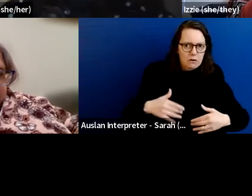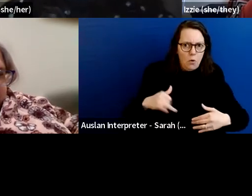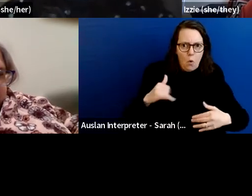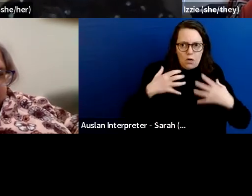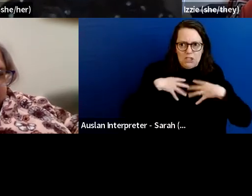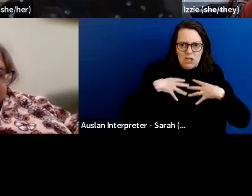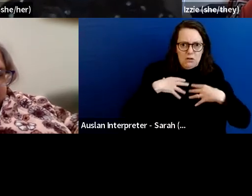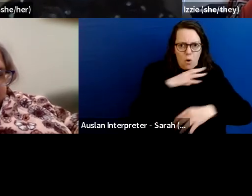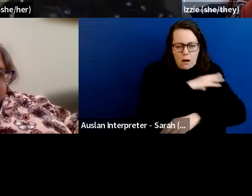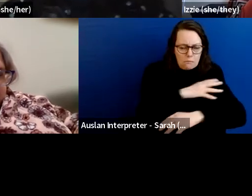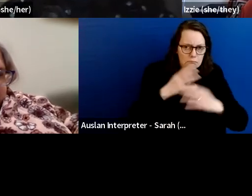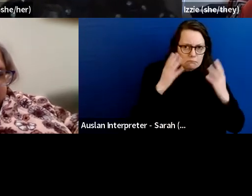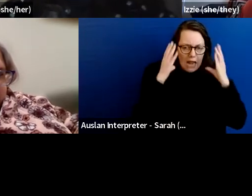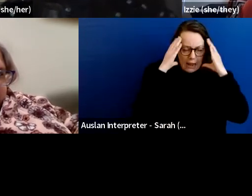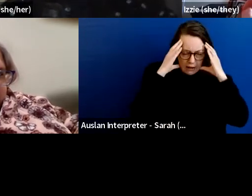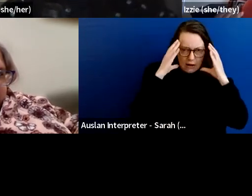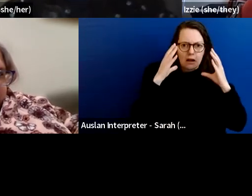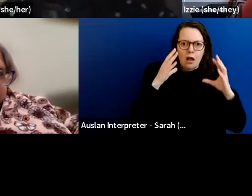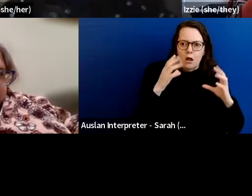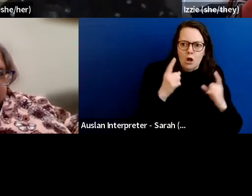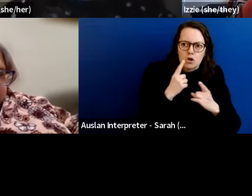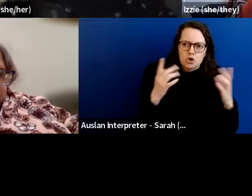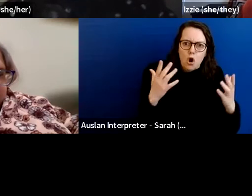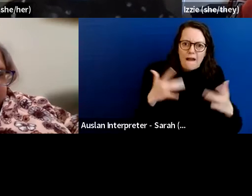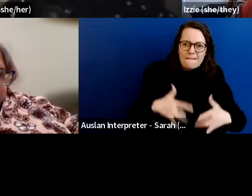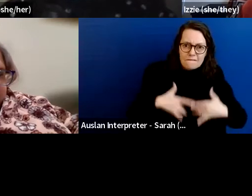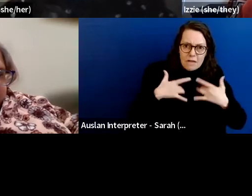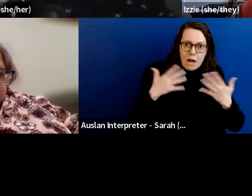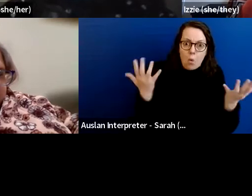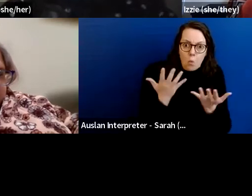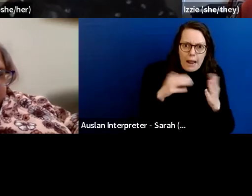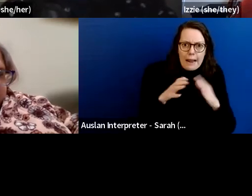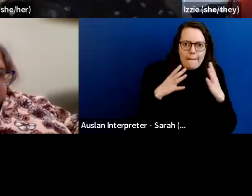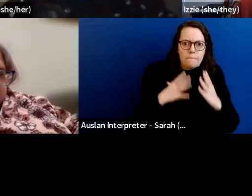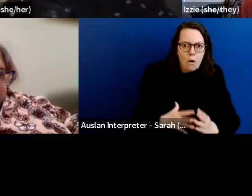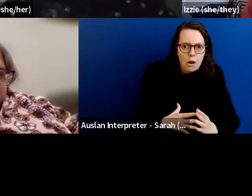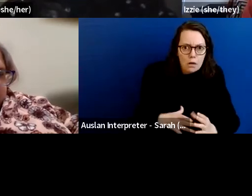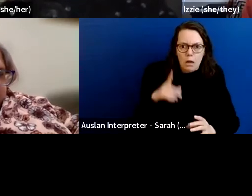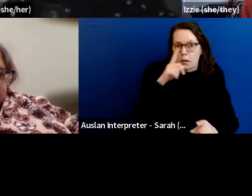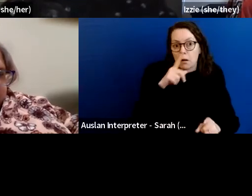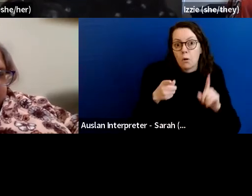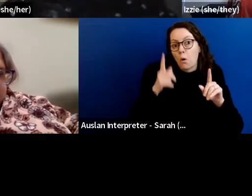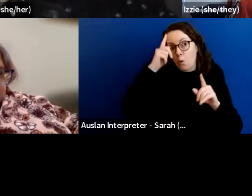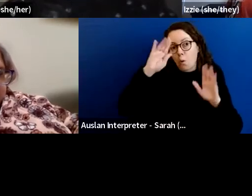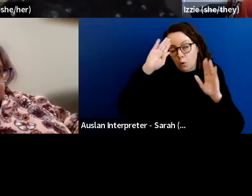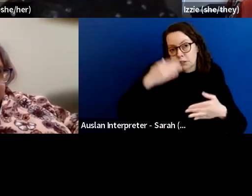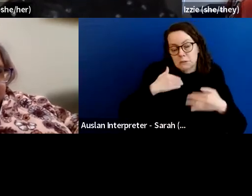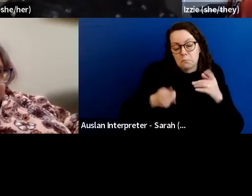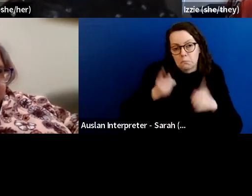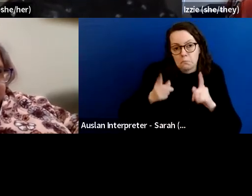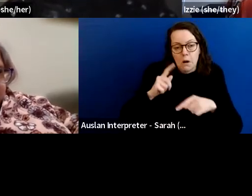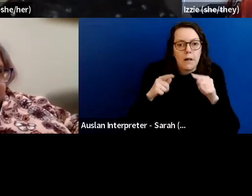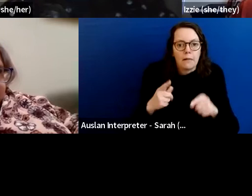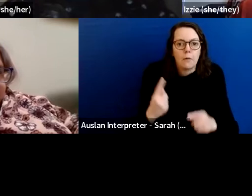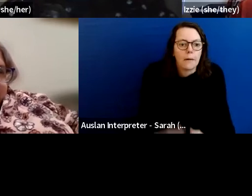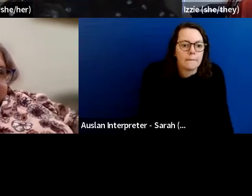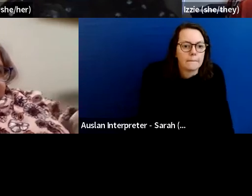So that's another way that you can use, you know, different tools to help explain your language.